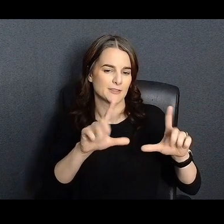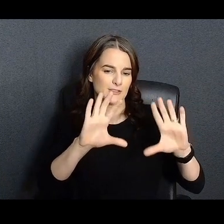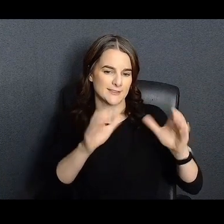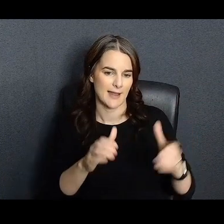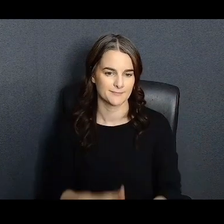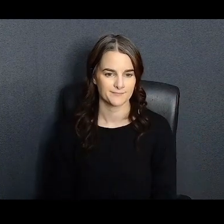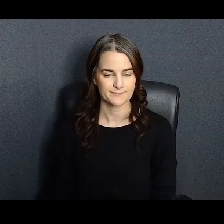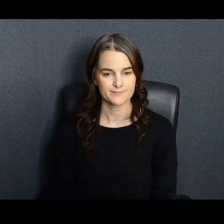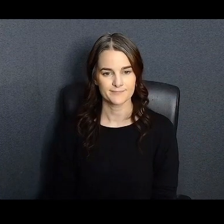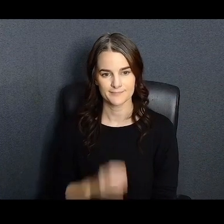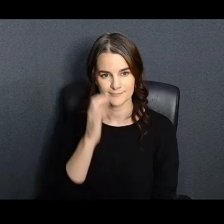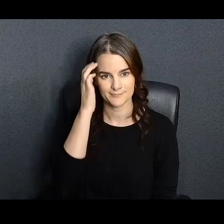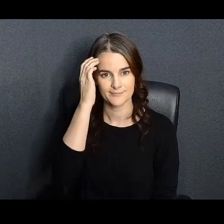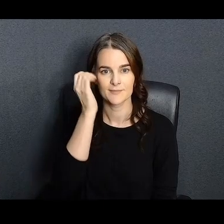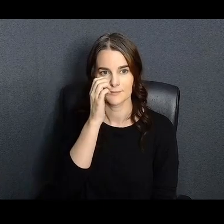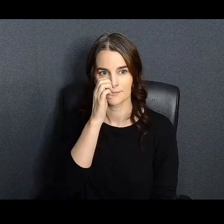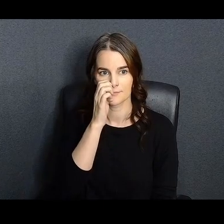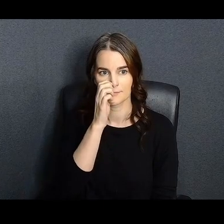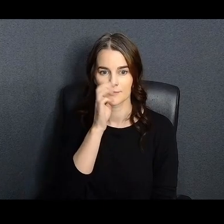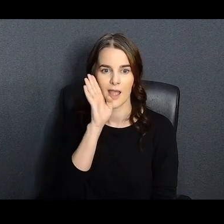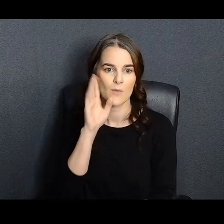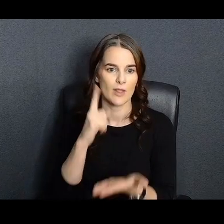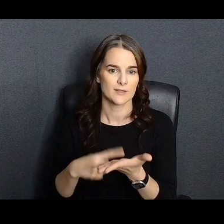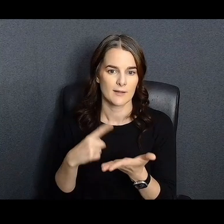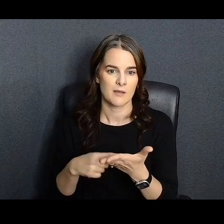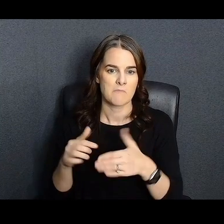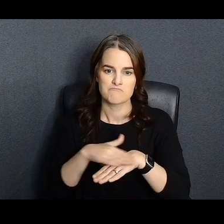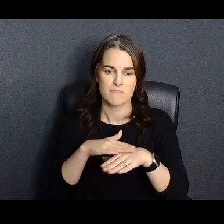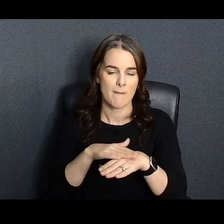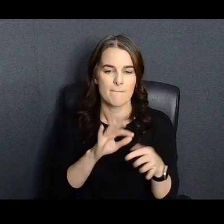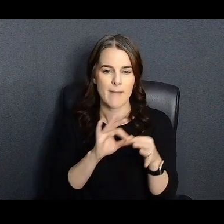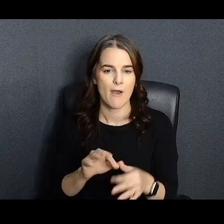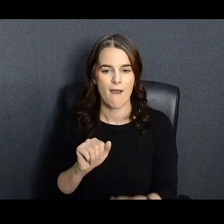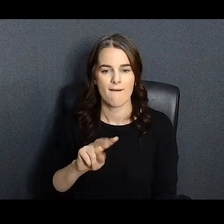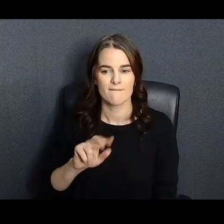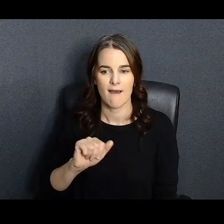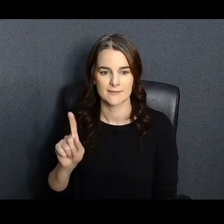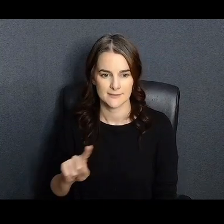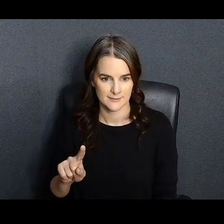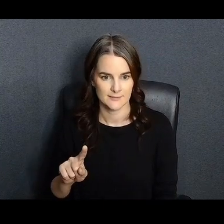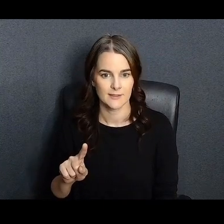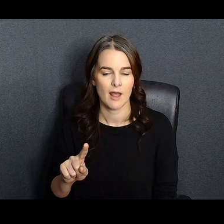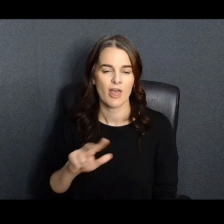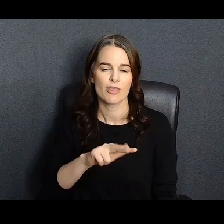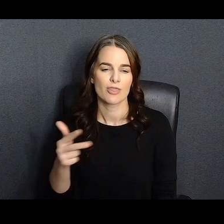I'll talk briefly about Avaz, which is the third app that I'll be talking about.